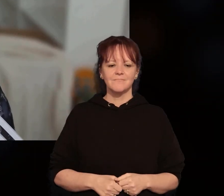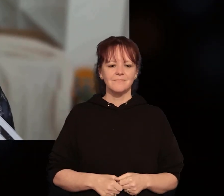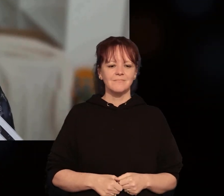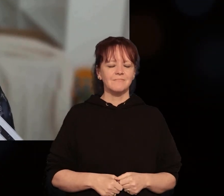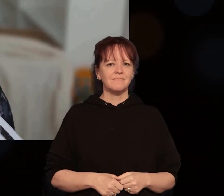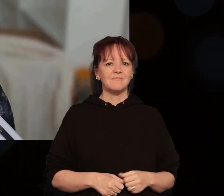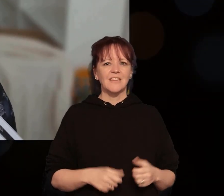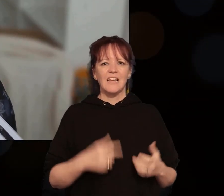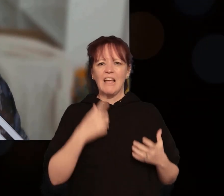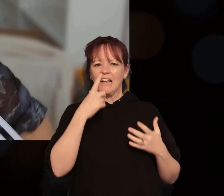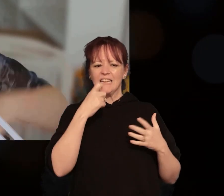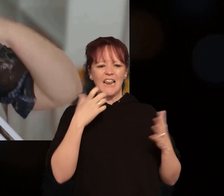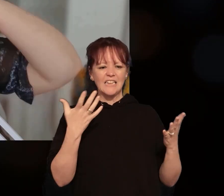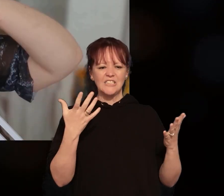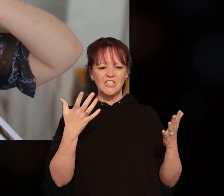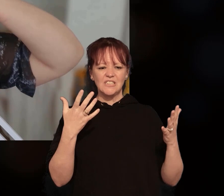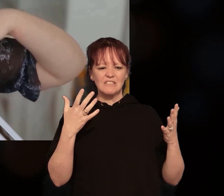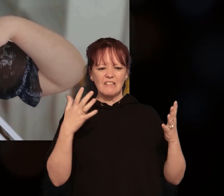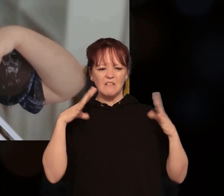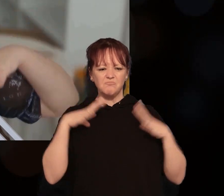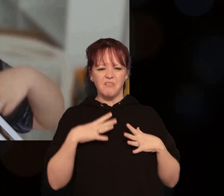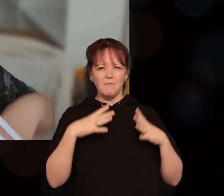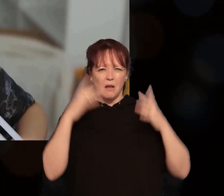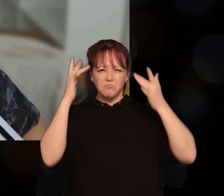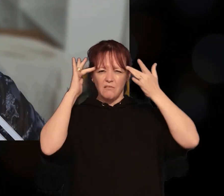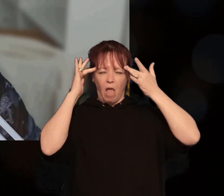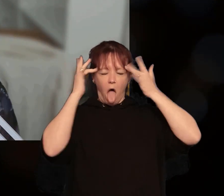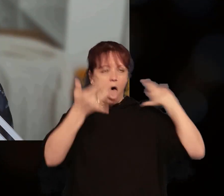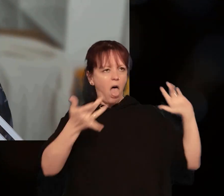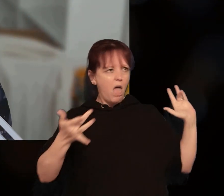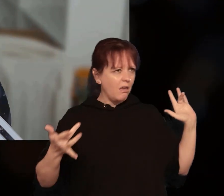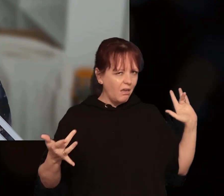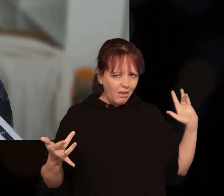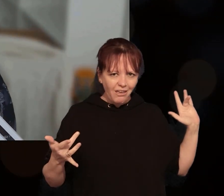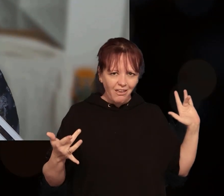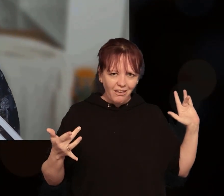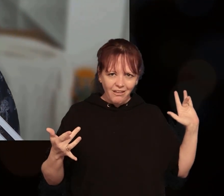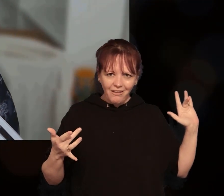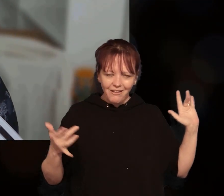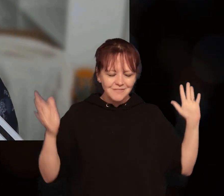Did I just, like, break...? My brain just like... LAUGHS